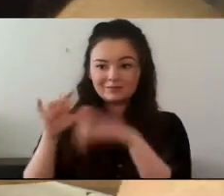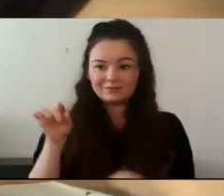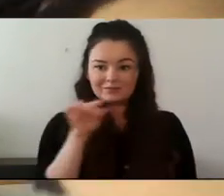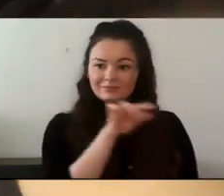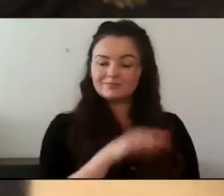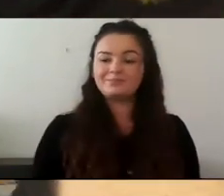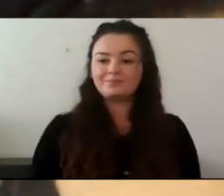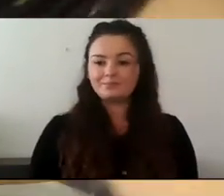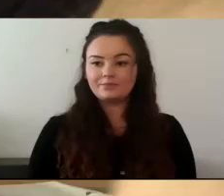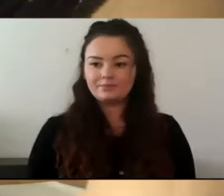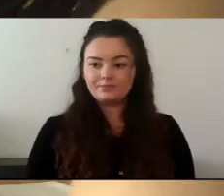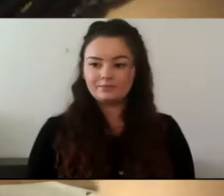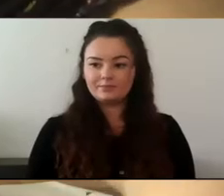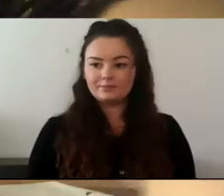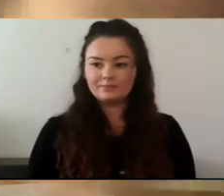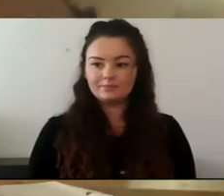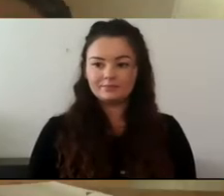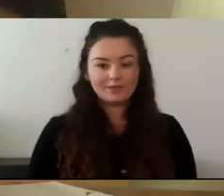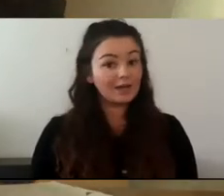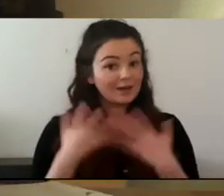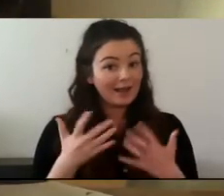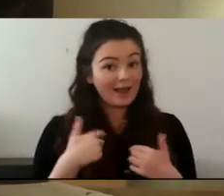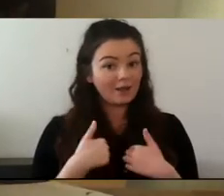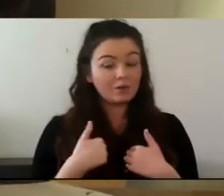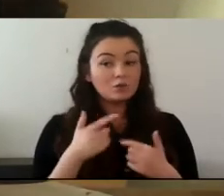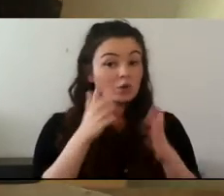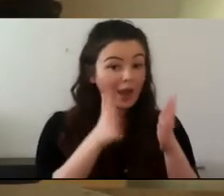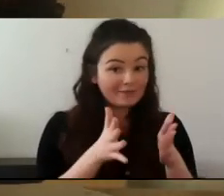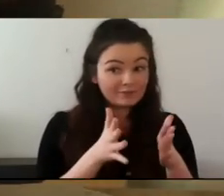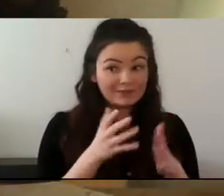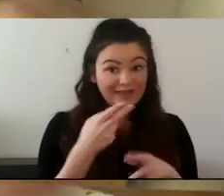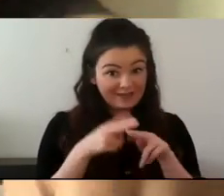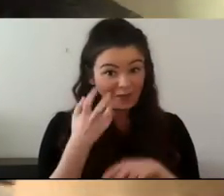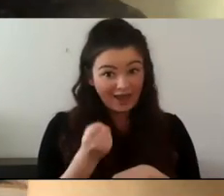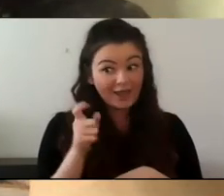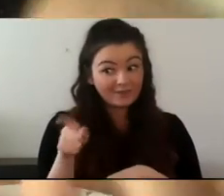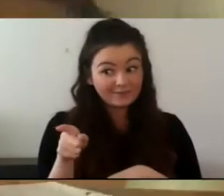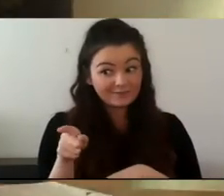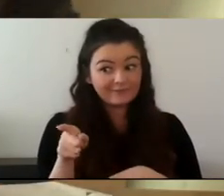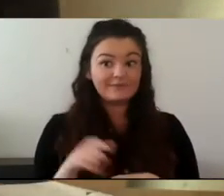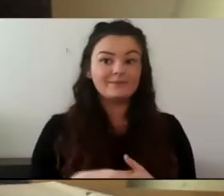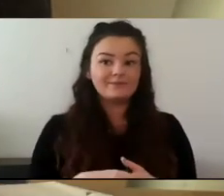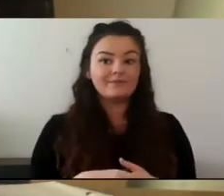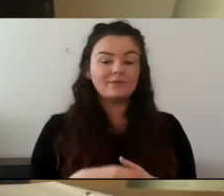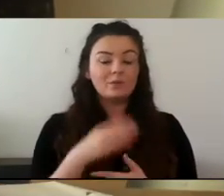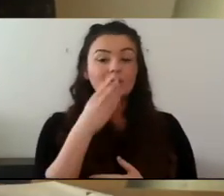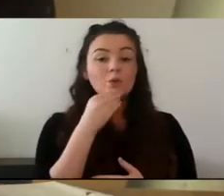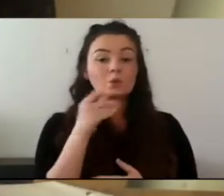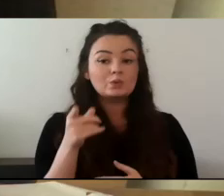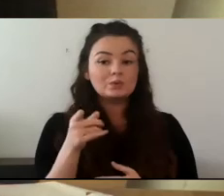Now again this is optional. If you've got some cotton buds, we can add some more pattern on so